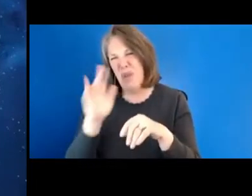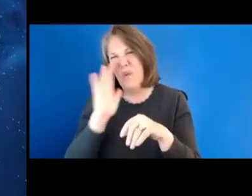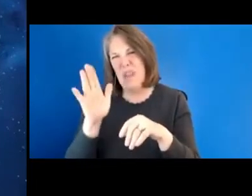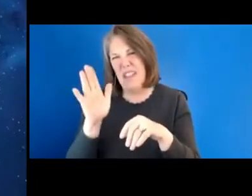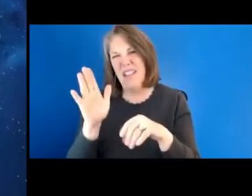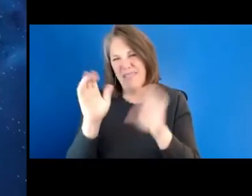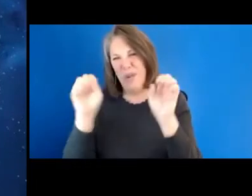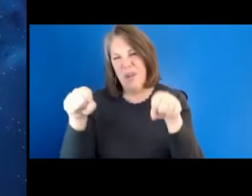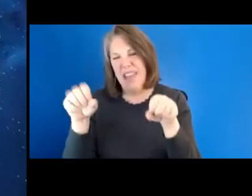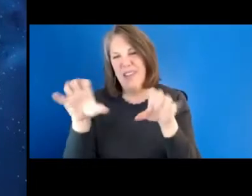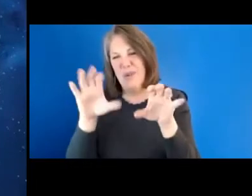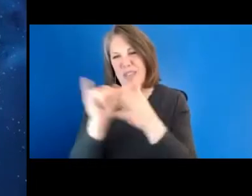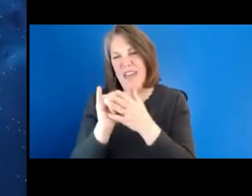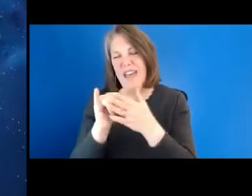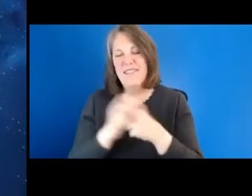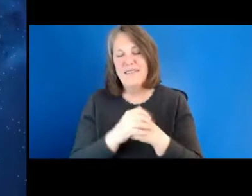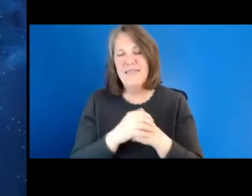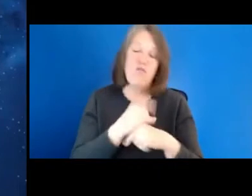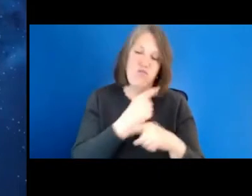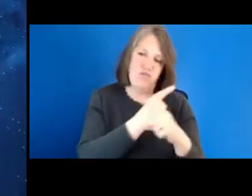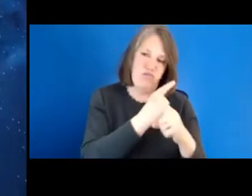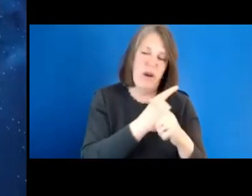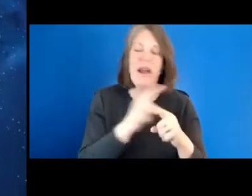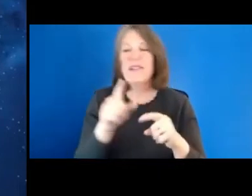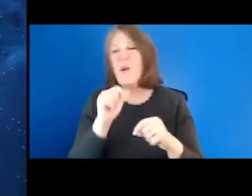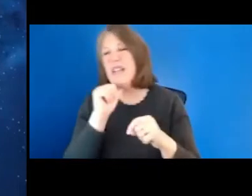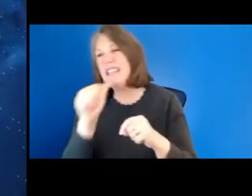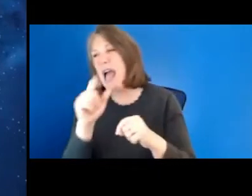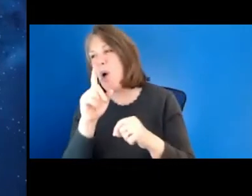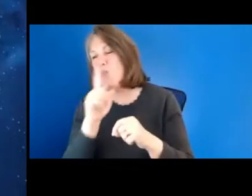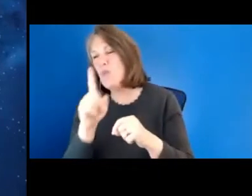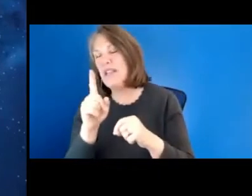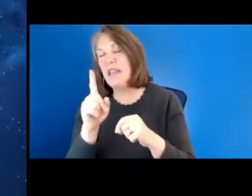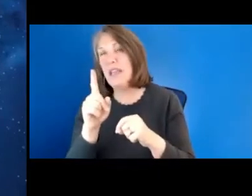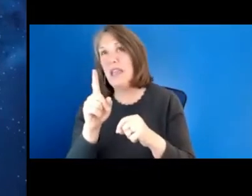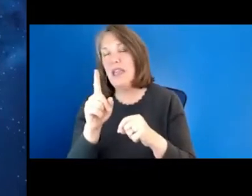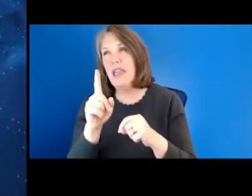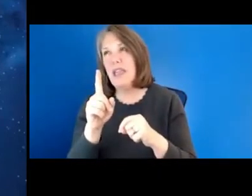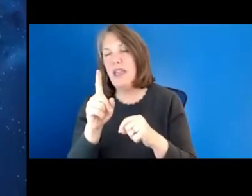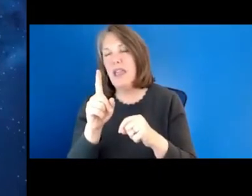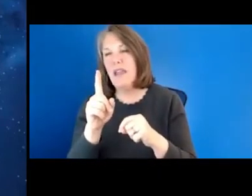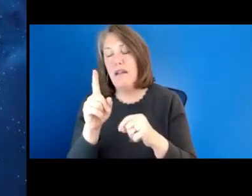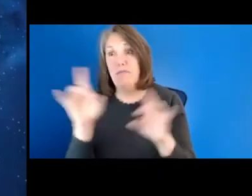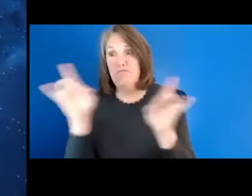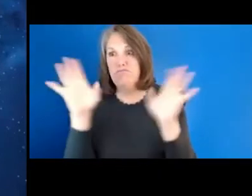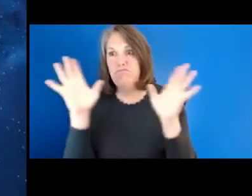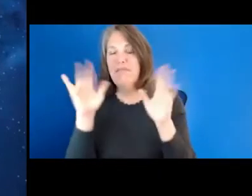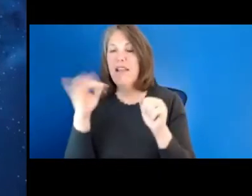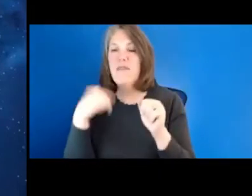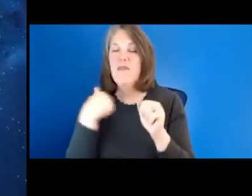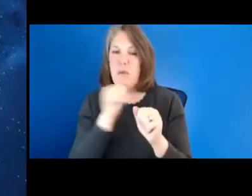17:01:59 . So, it's less of the moment then if we weren't offering a Live Meeting a but